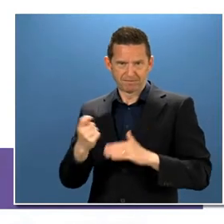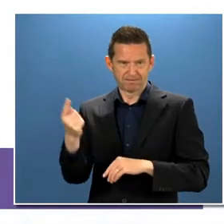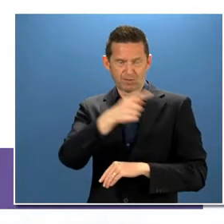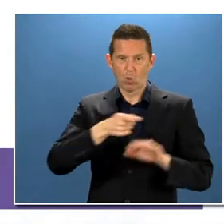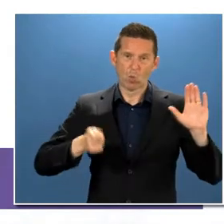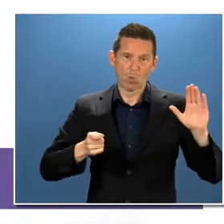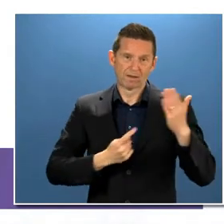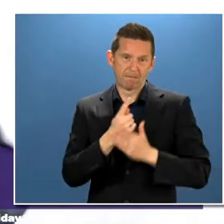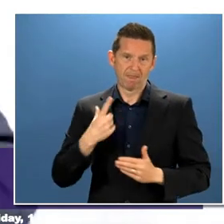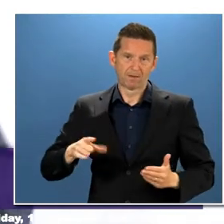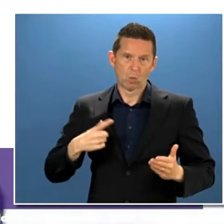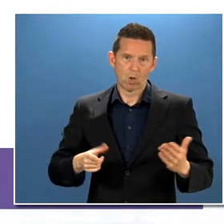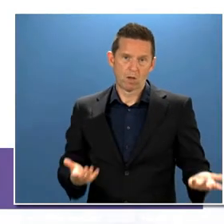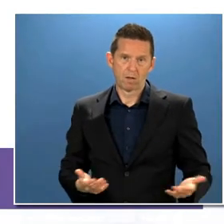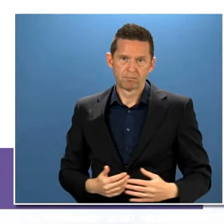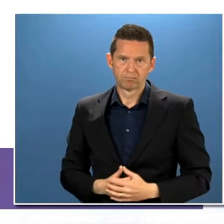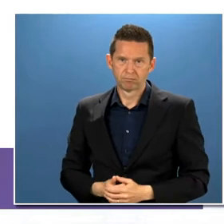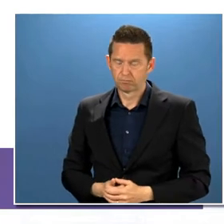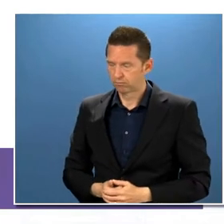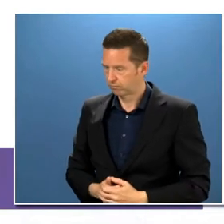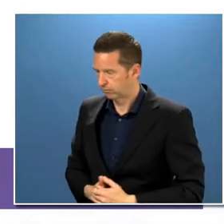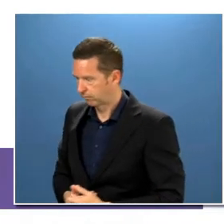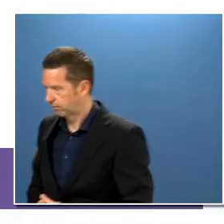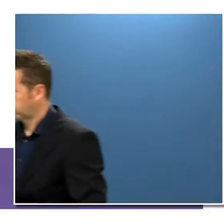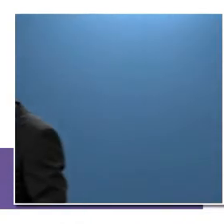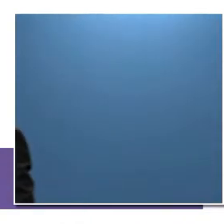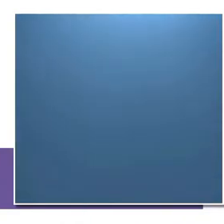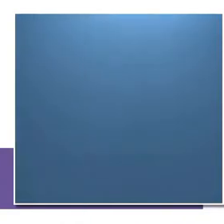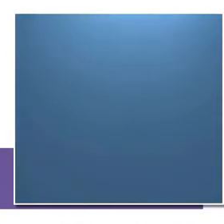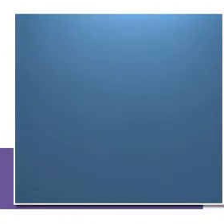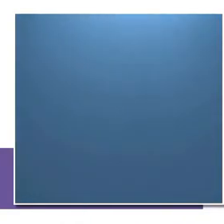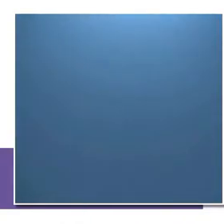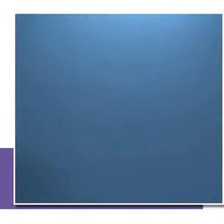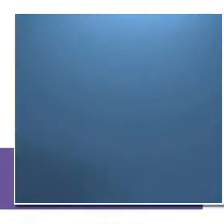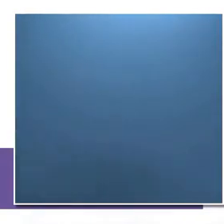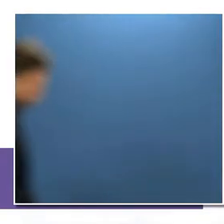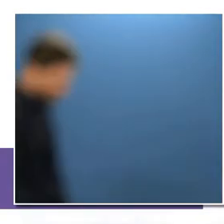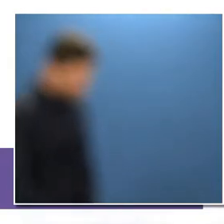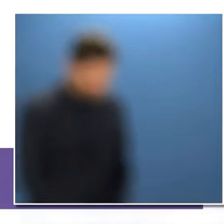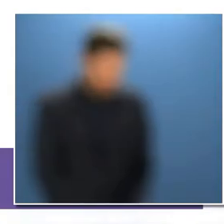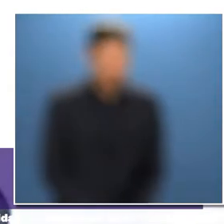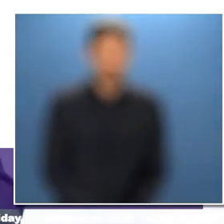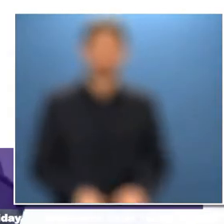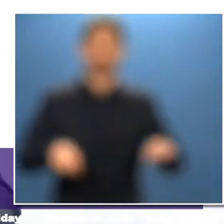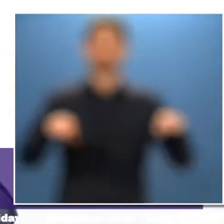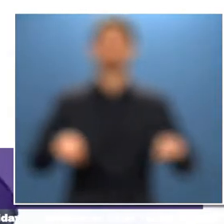We should perhaps identify the constitutional constraints.